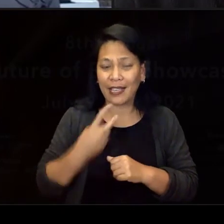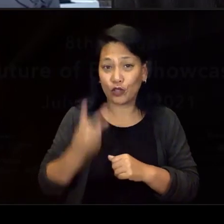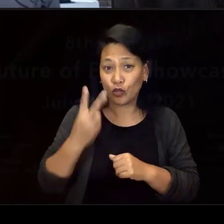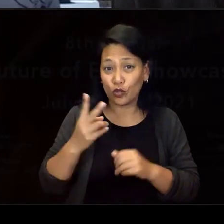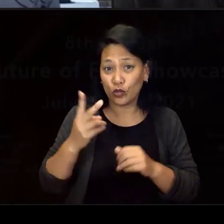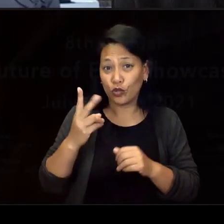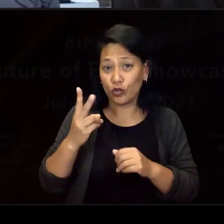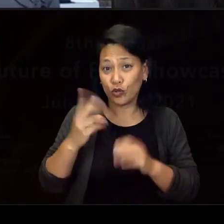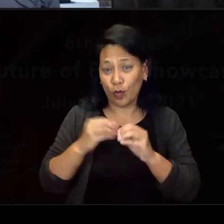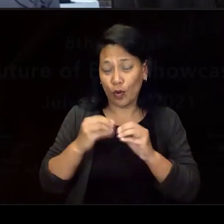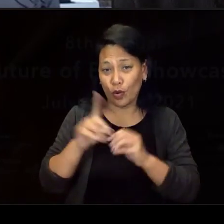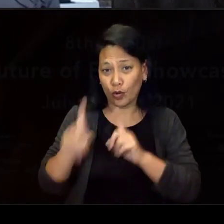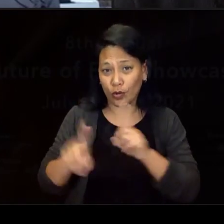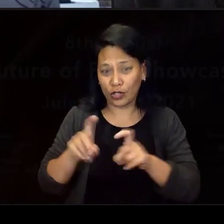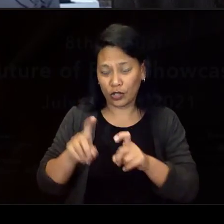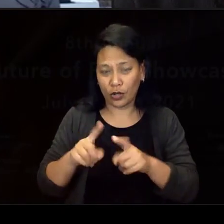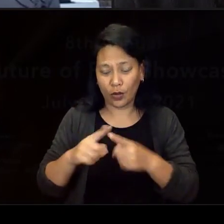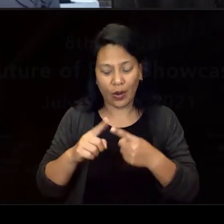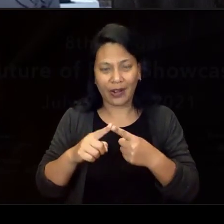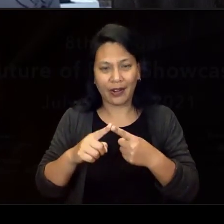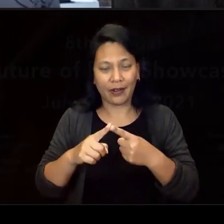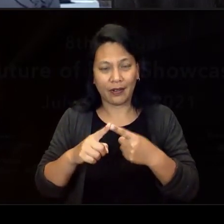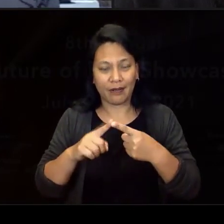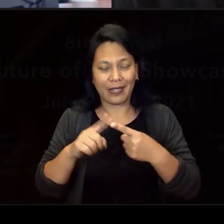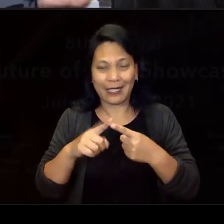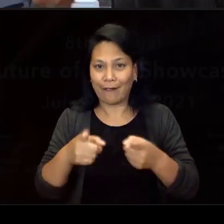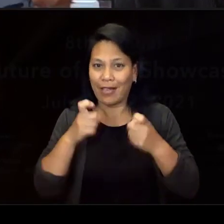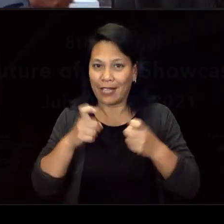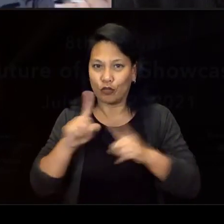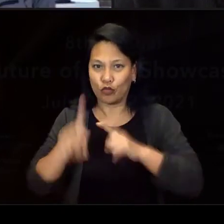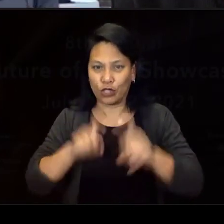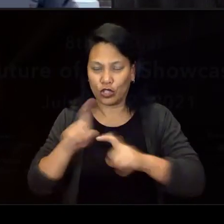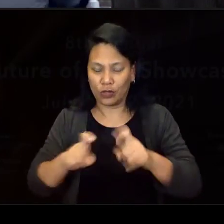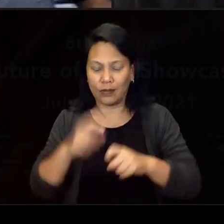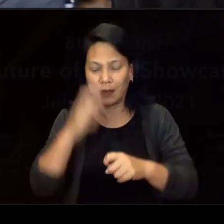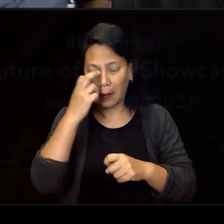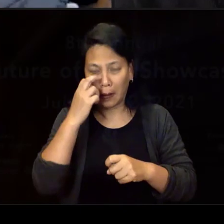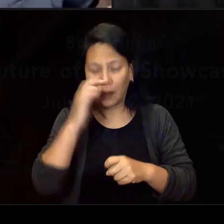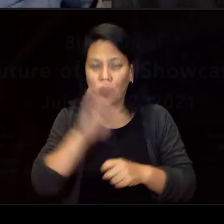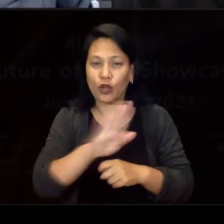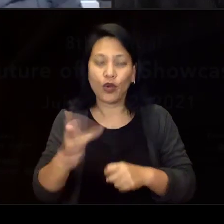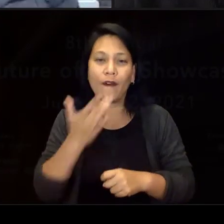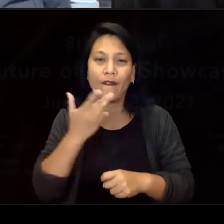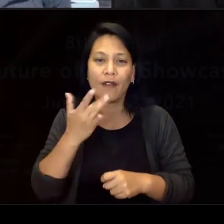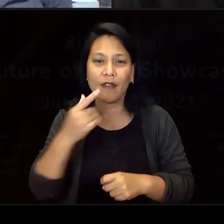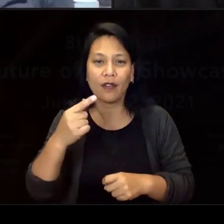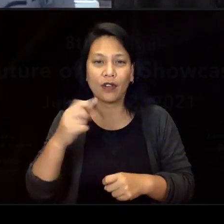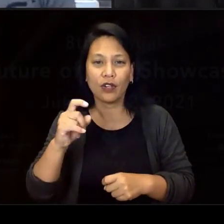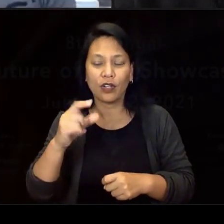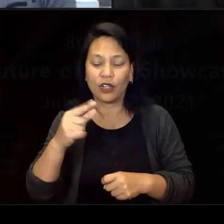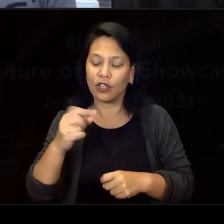One is a fire question very quick, very fast off the top. What is your favorite genre to work in? Mikey.